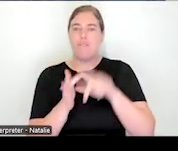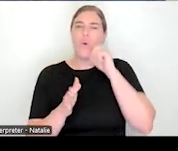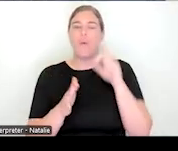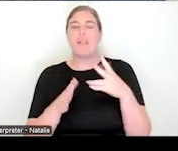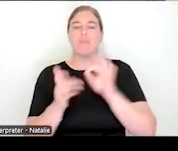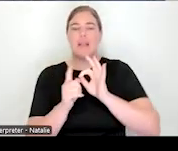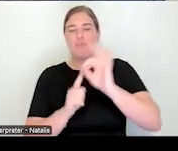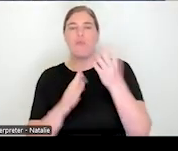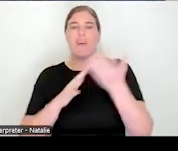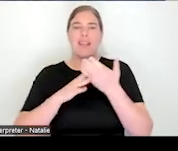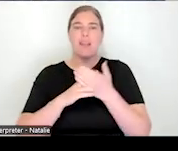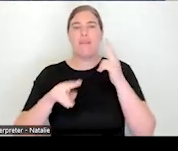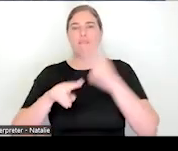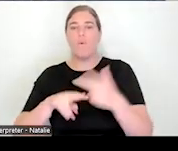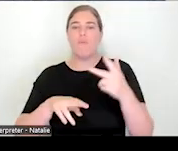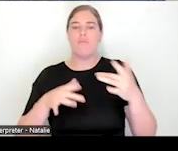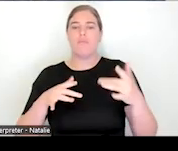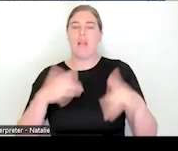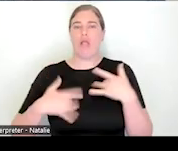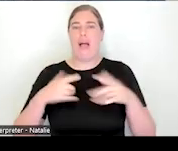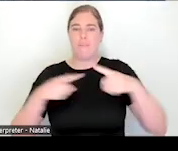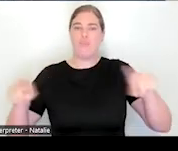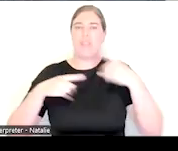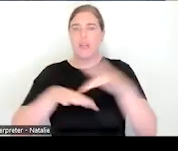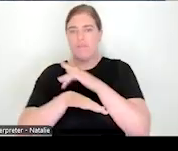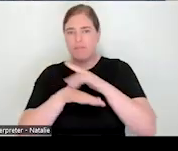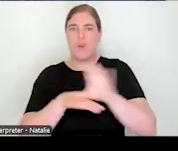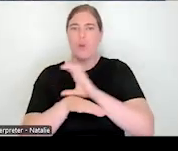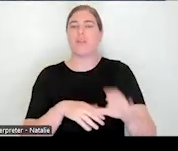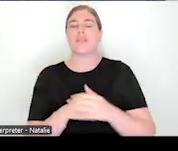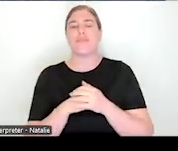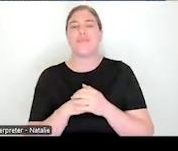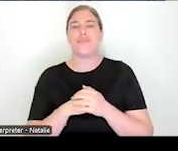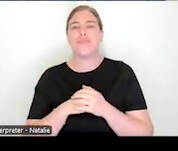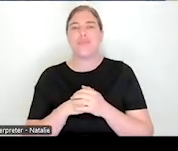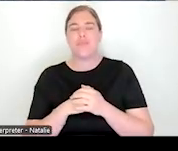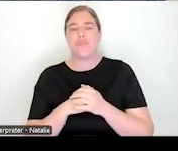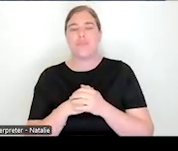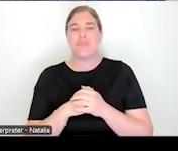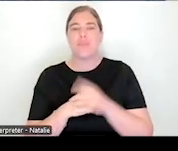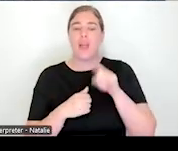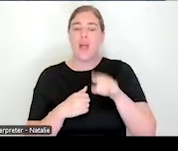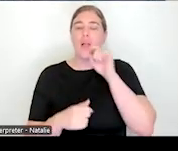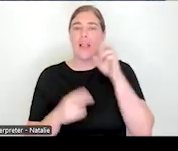music festivals and live music venues. That is expected to provide increased